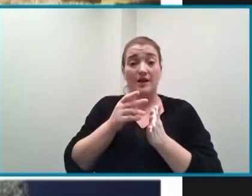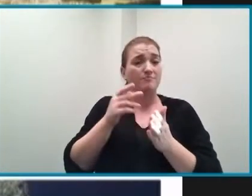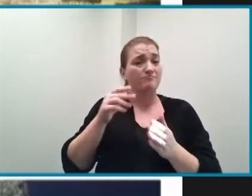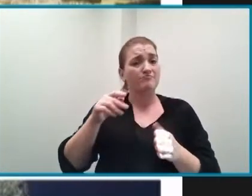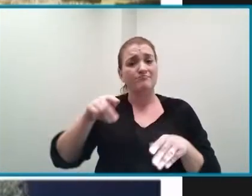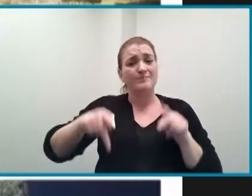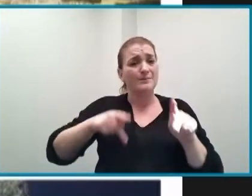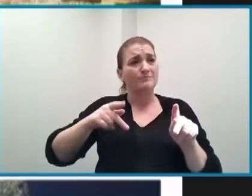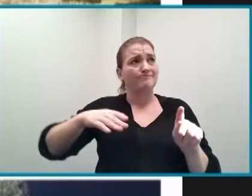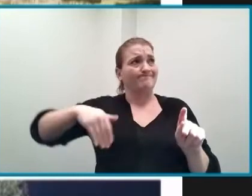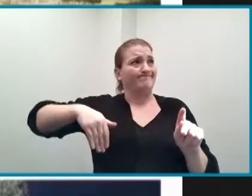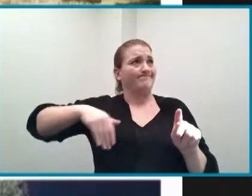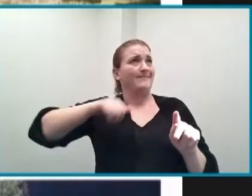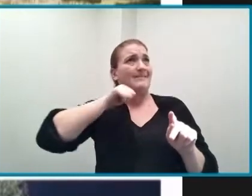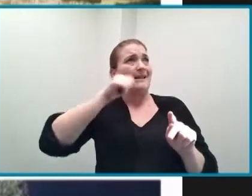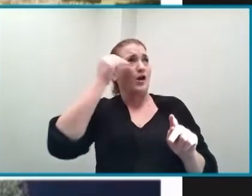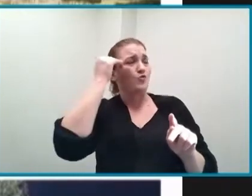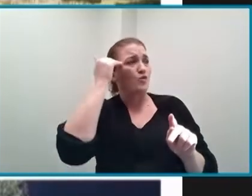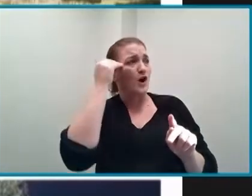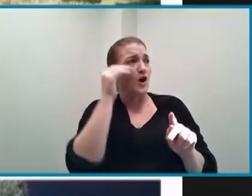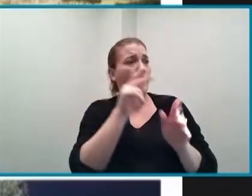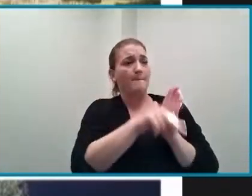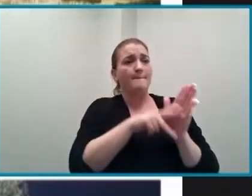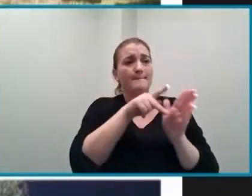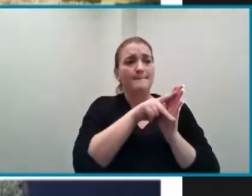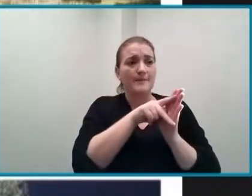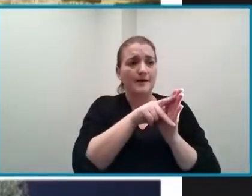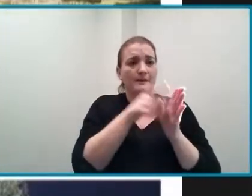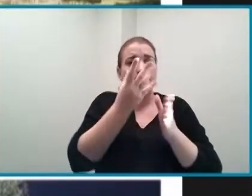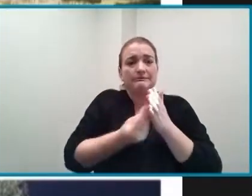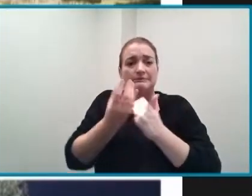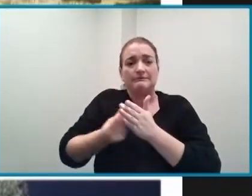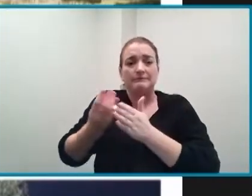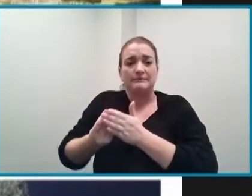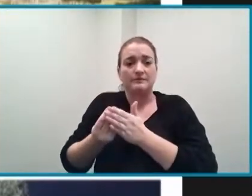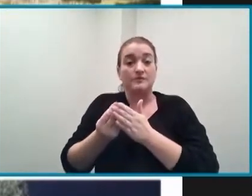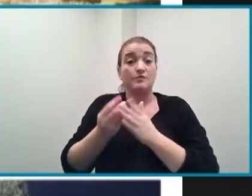like the agreement offers a lot of social services